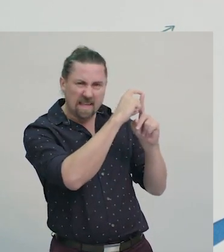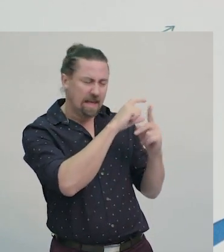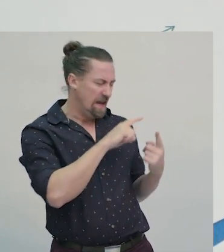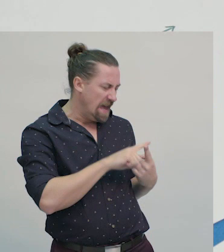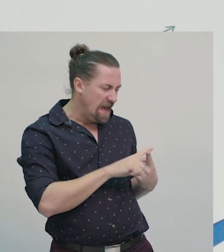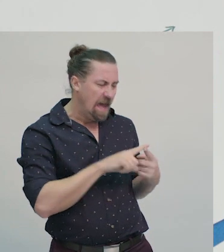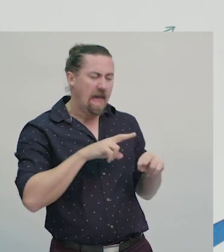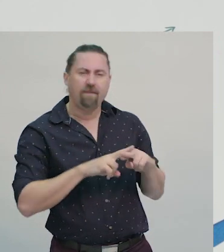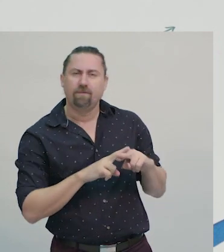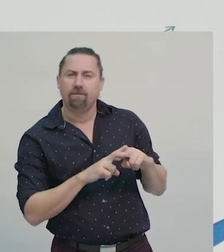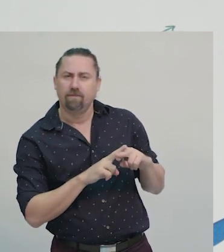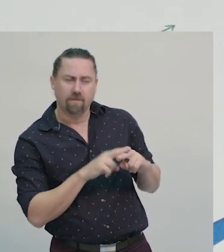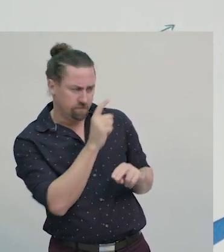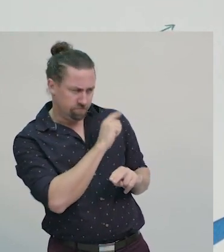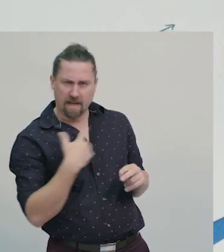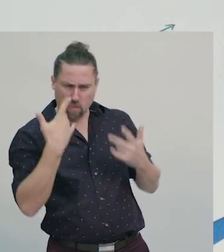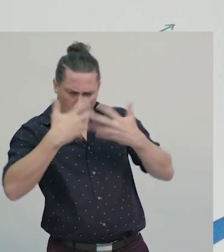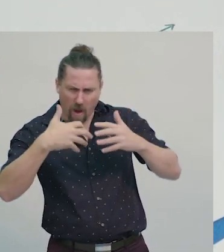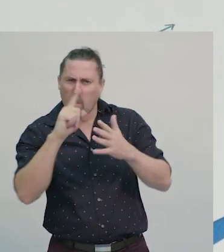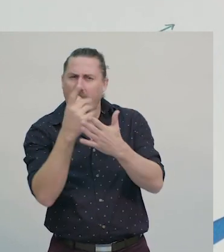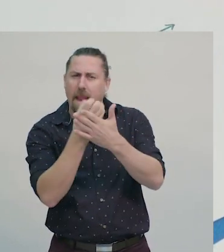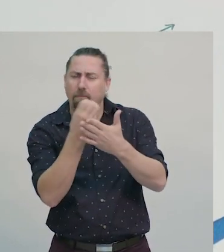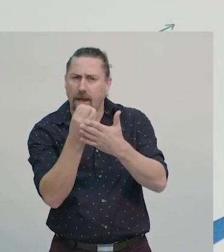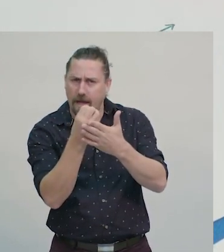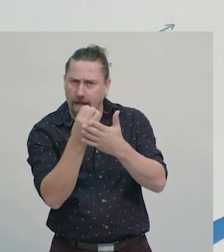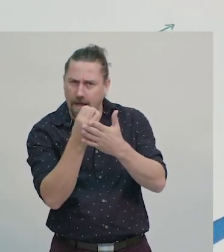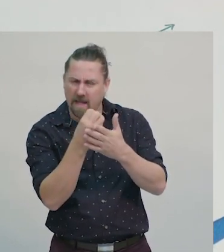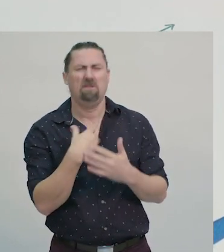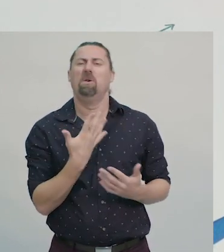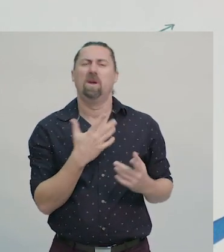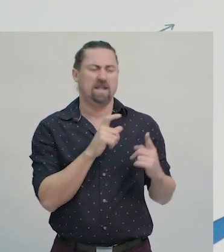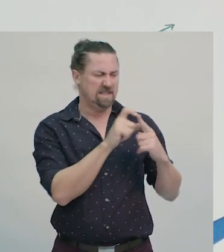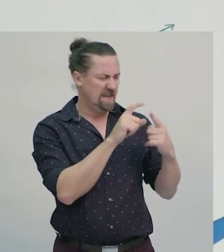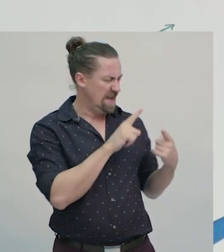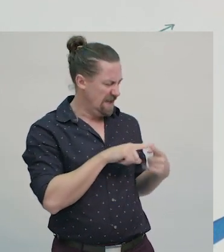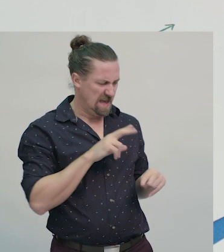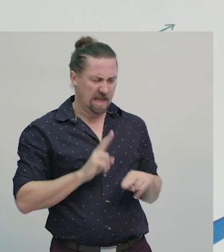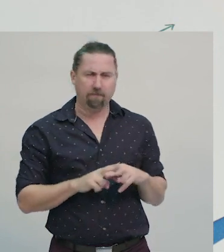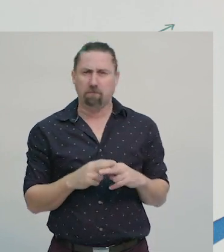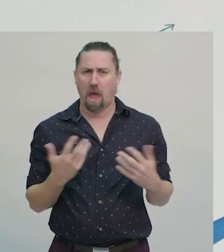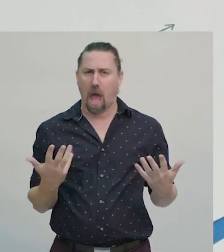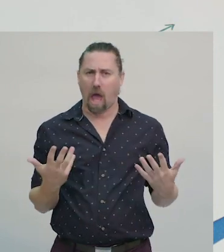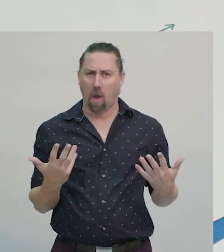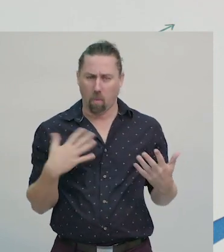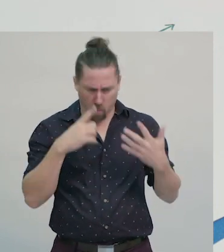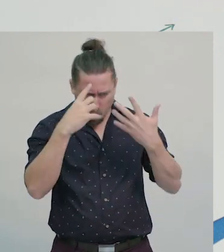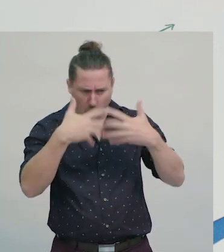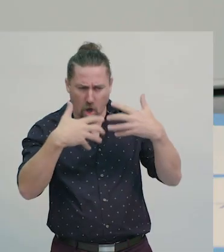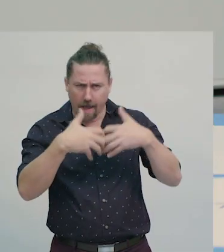Now, we need to calculate the size of D, E, and F, without using a protractor. So let's think this one out loud.